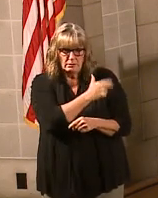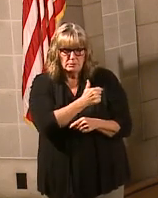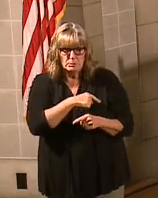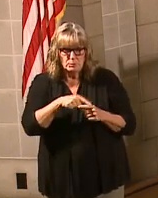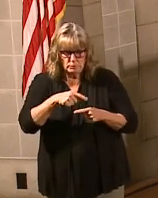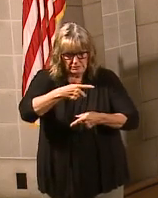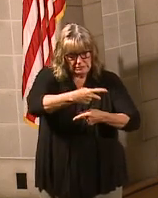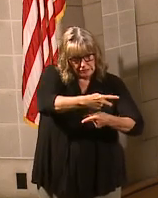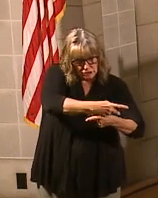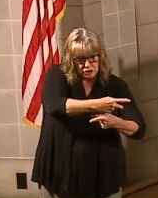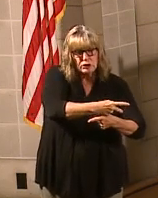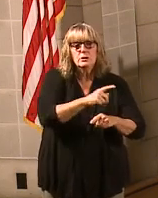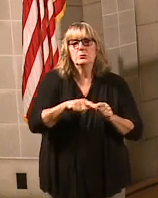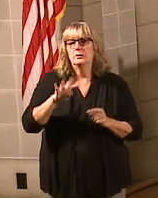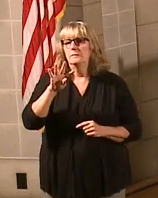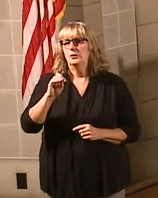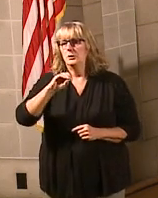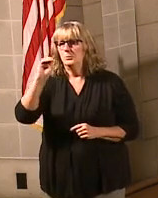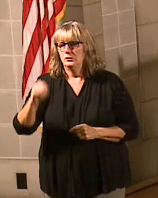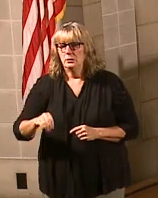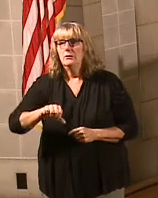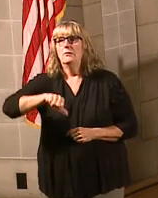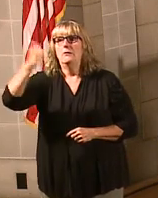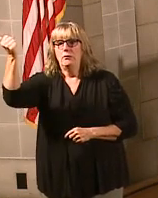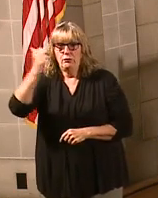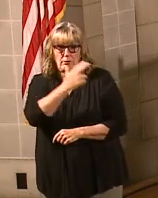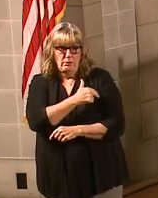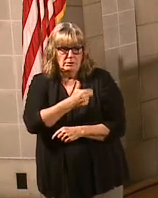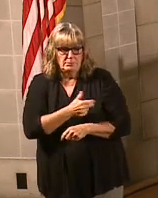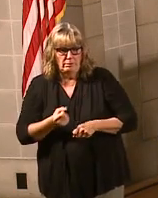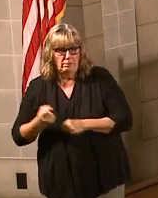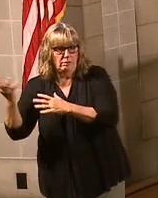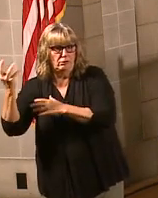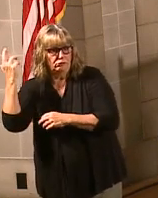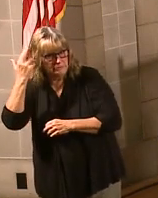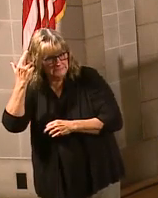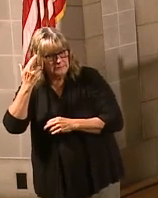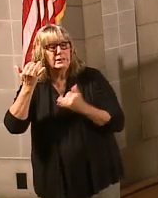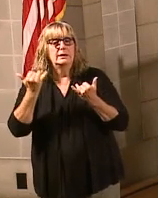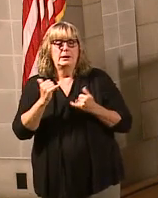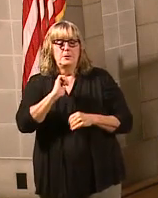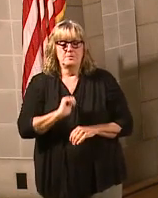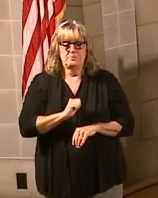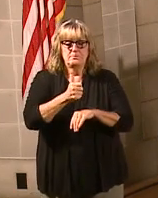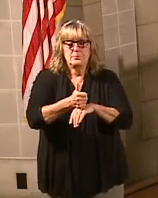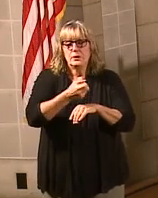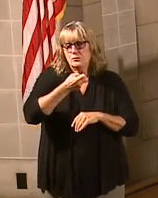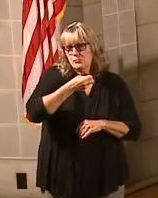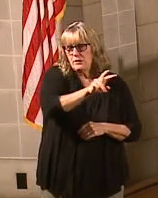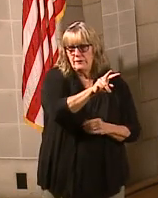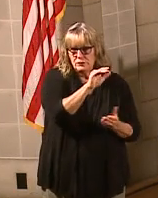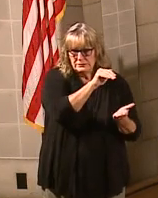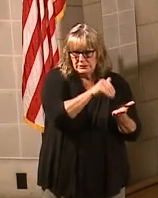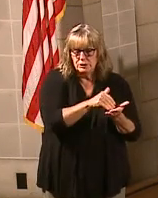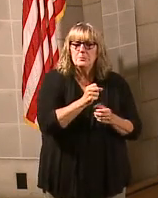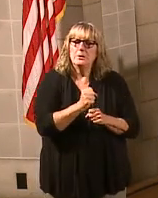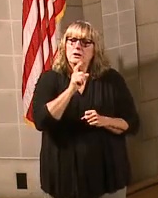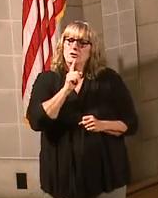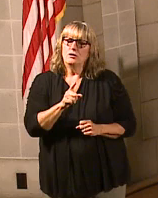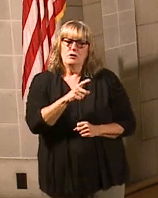TO STAFFING THEN AS WE TALKED ABOUT LAST WEEK NOT ONLY INVOLVES THE CORONAVIRUS PATIENTS BUT ALSO THE 40%